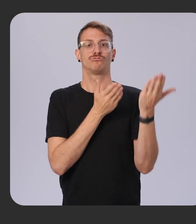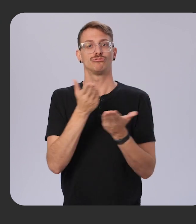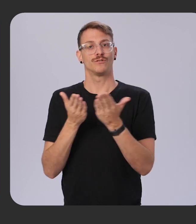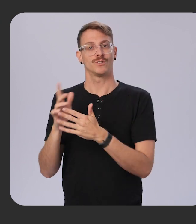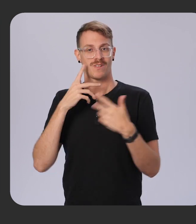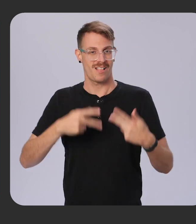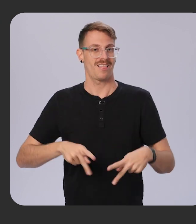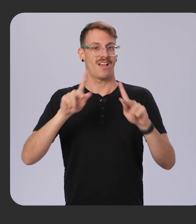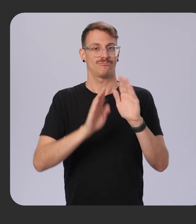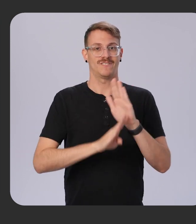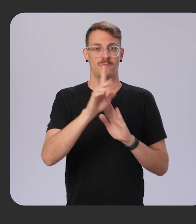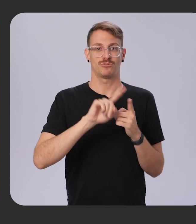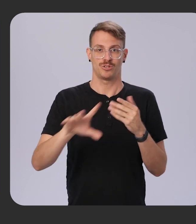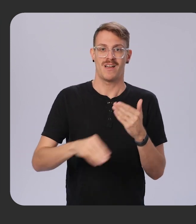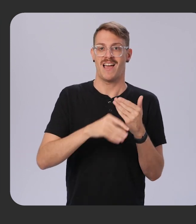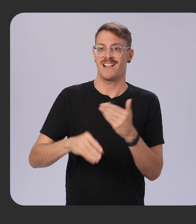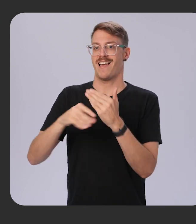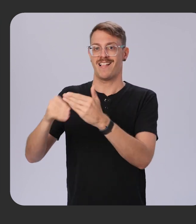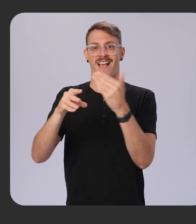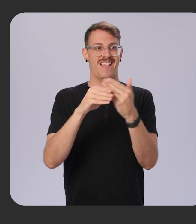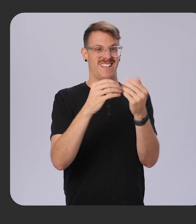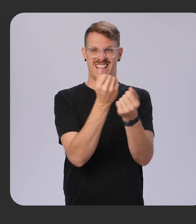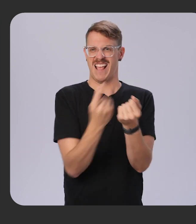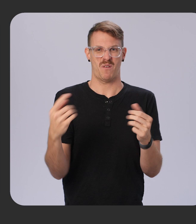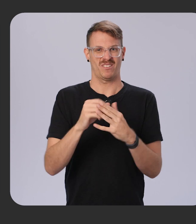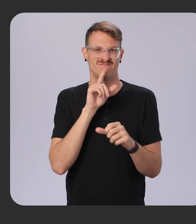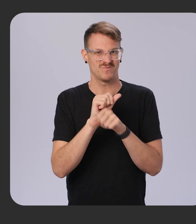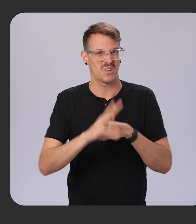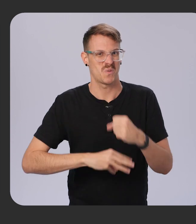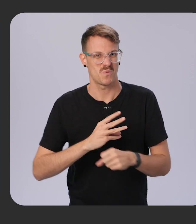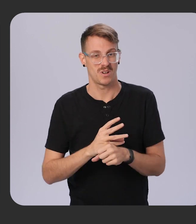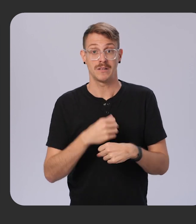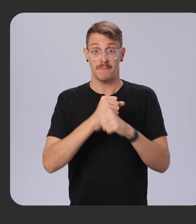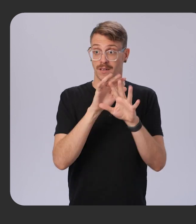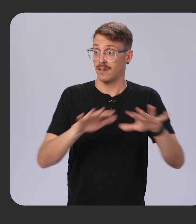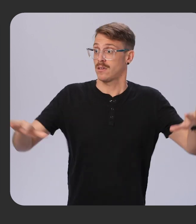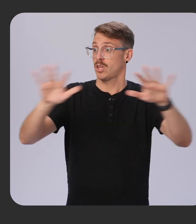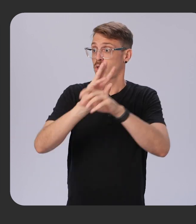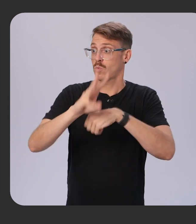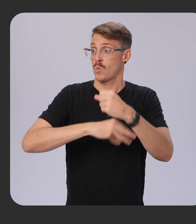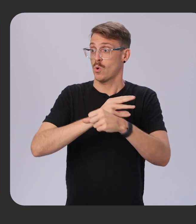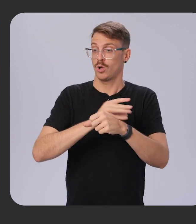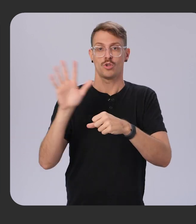to add augmentations anywhere in the real world, making the real world into a virtual canvas.